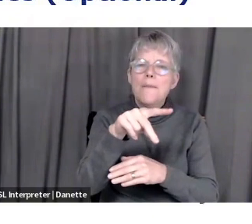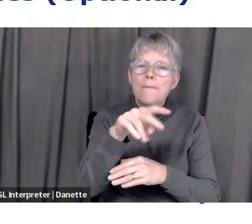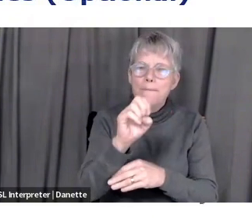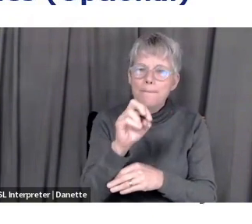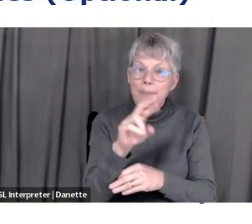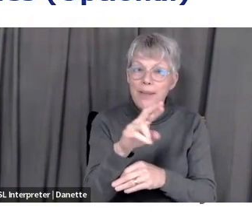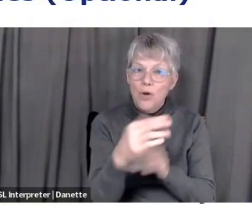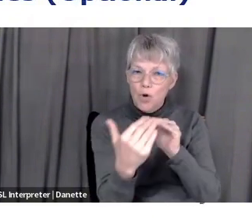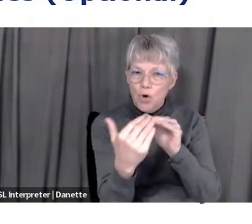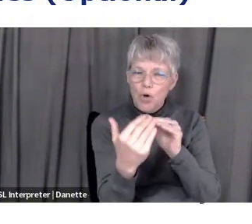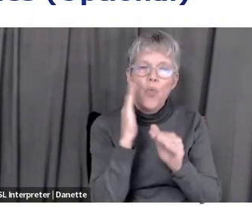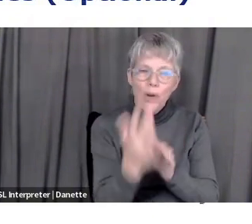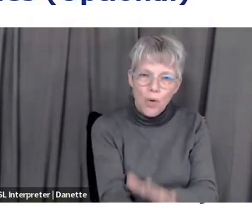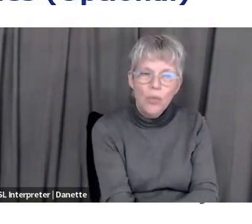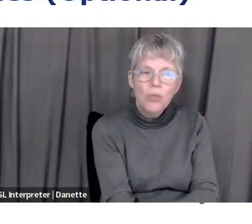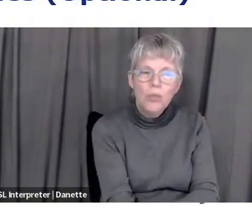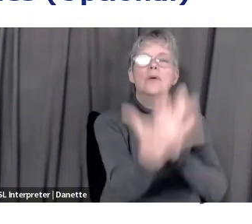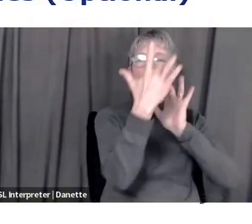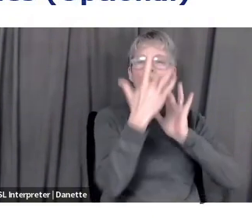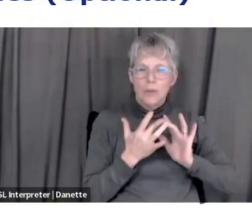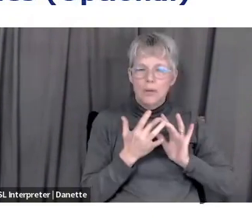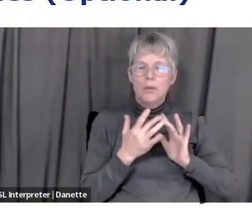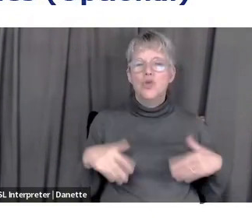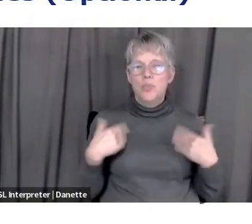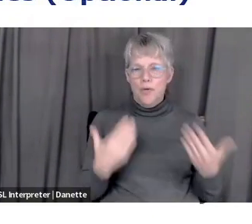The peer reaches out, connects with them and provide support that is needed.